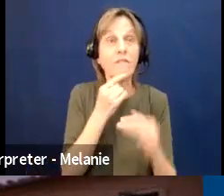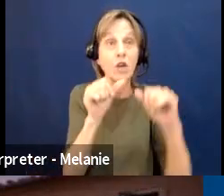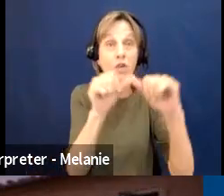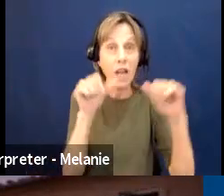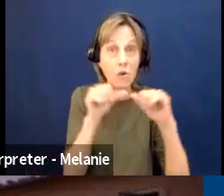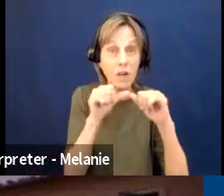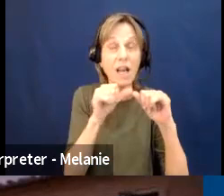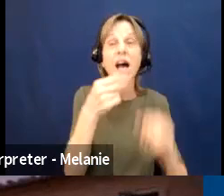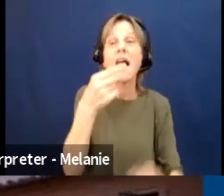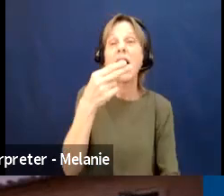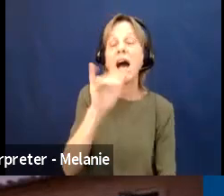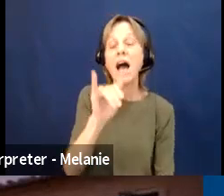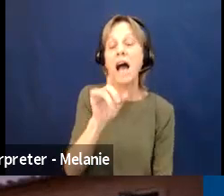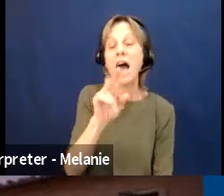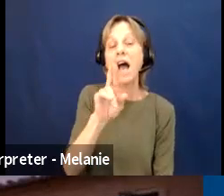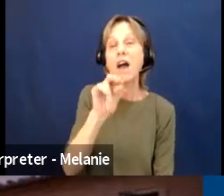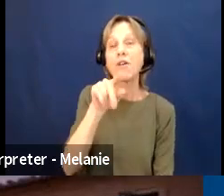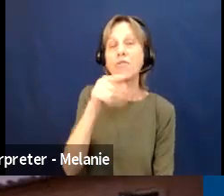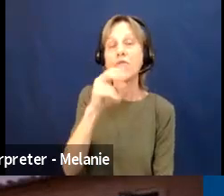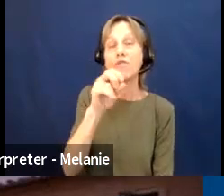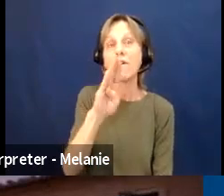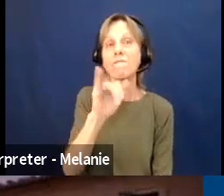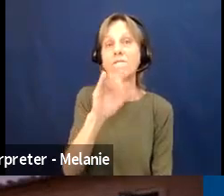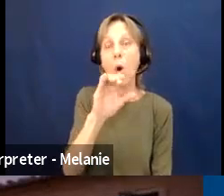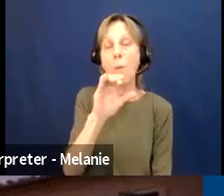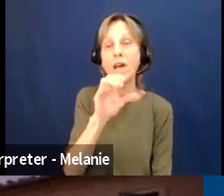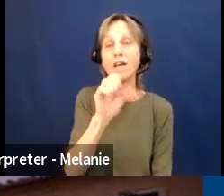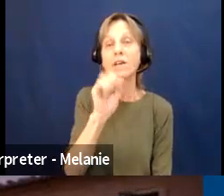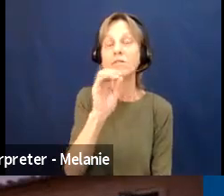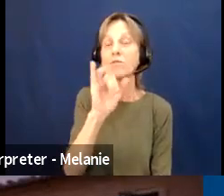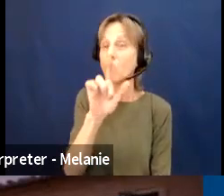soil really needs to be dealt with you know so what can you do on those kinds of areas